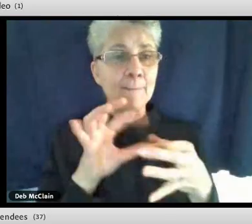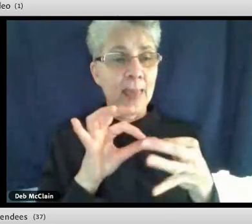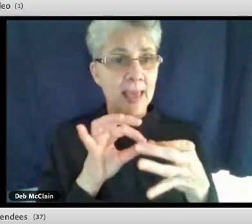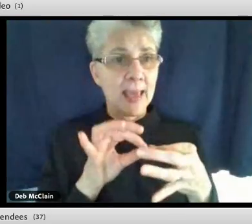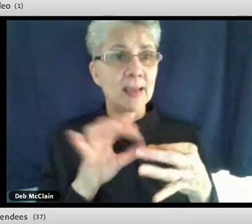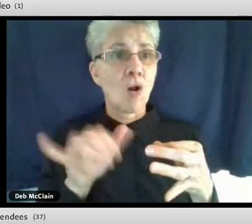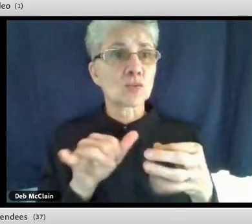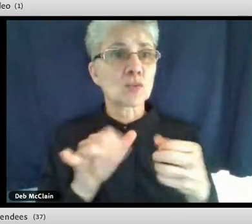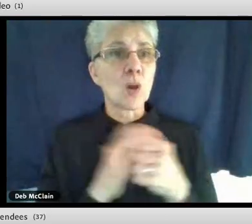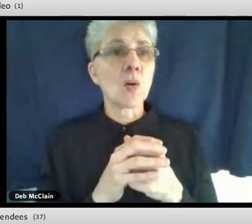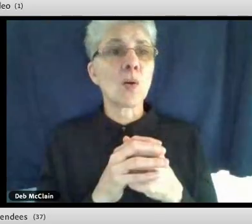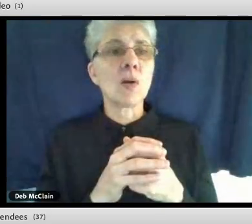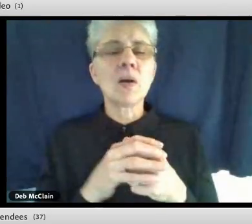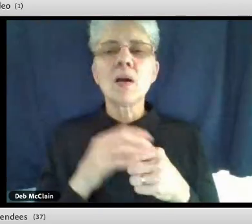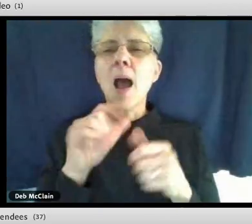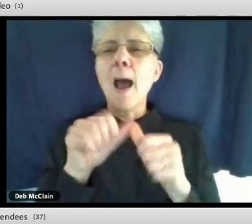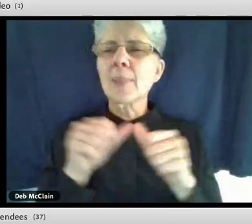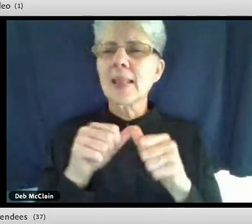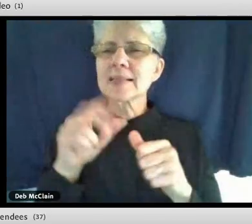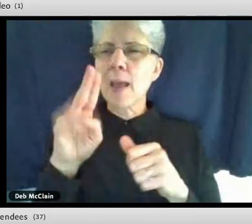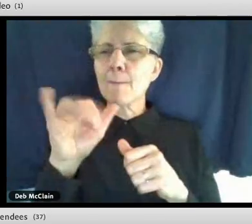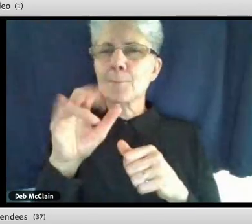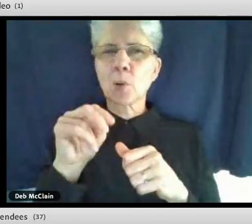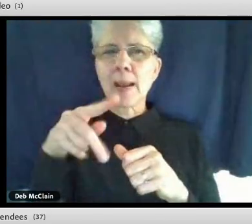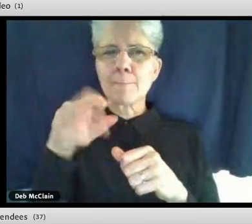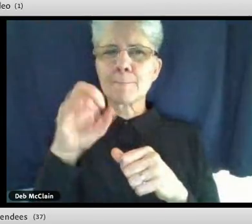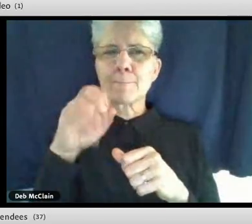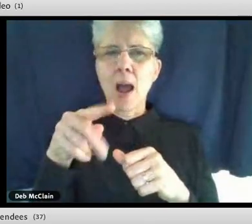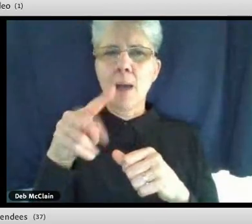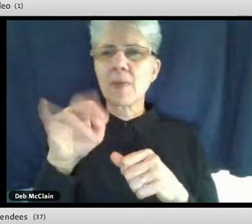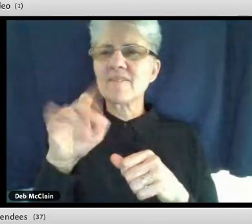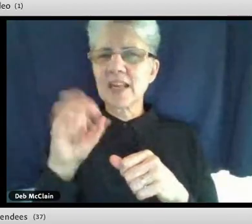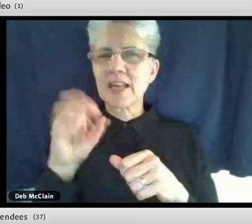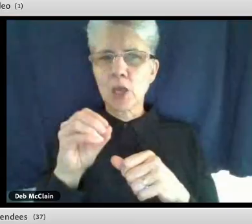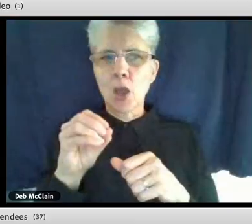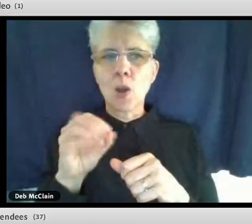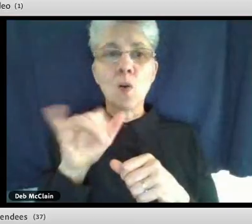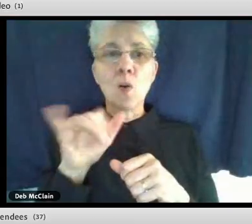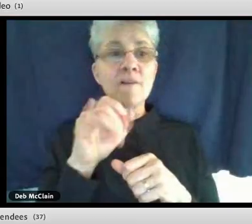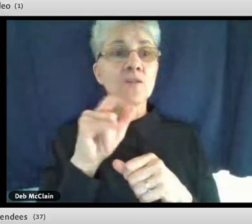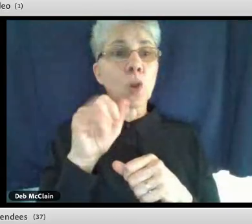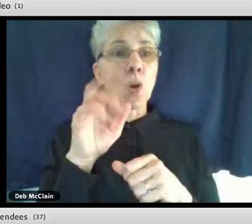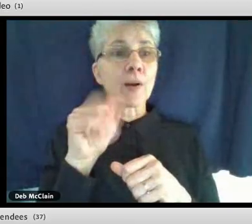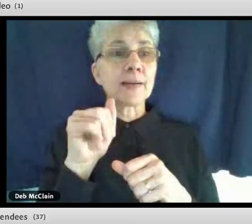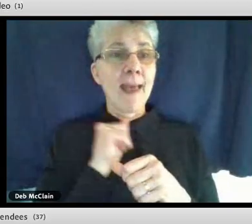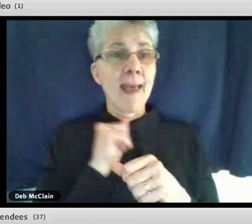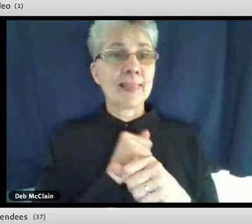and a comic that they can make and fold. There's also a BrainPOP video for kids.